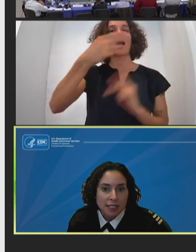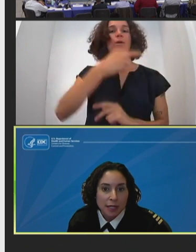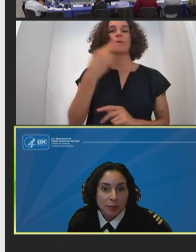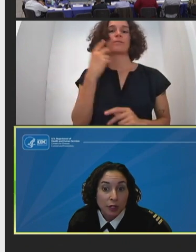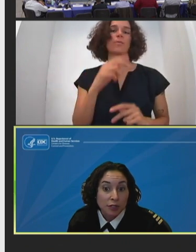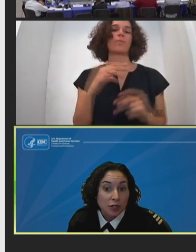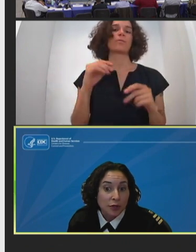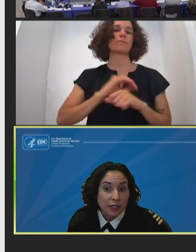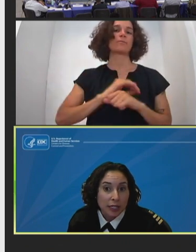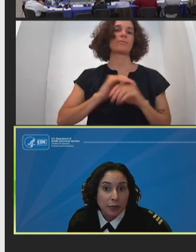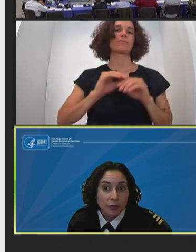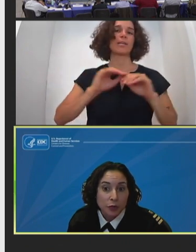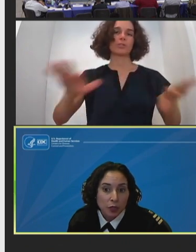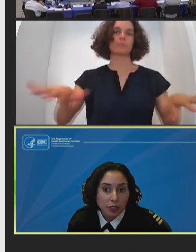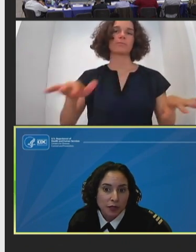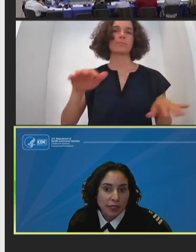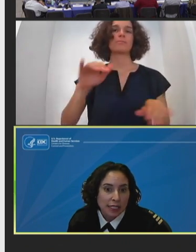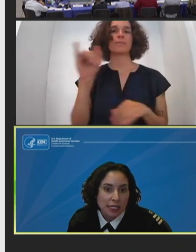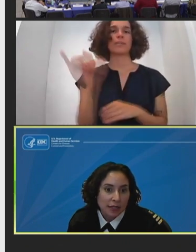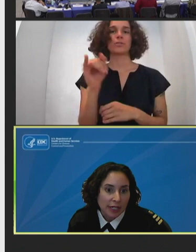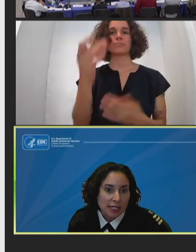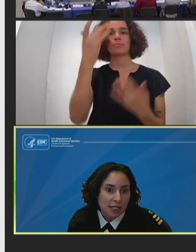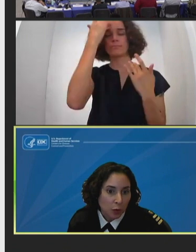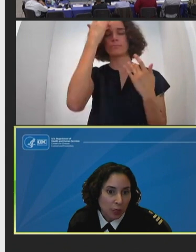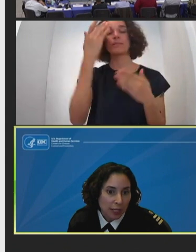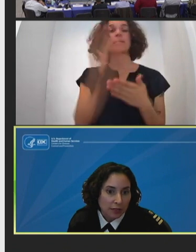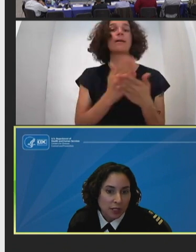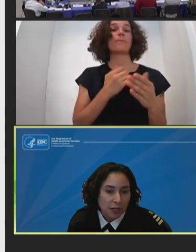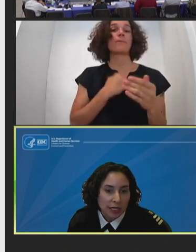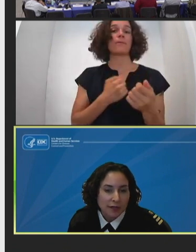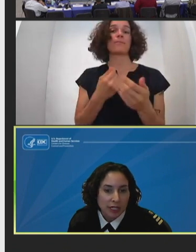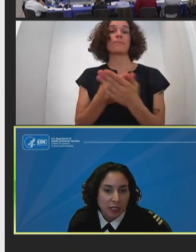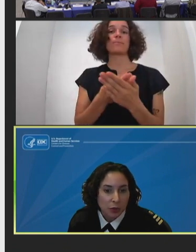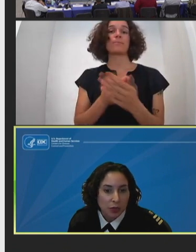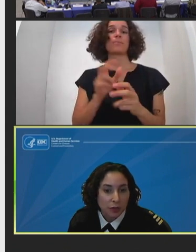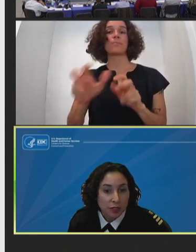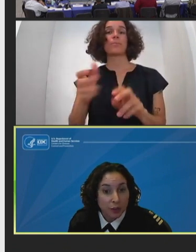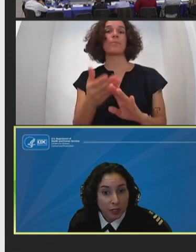Some were also funded before COVID-19 vaccine rollout. And so, activities were first focused